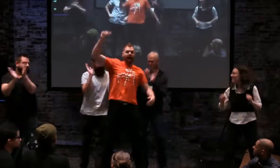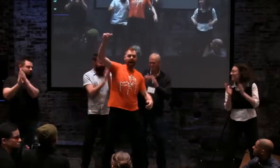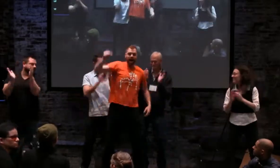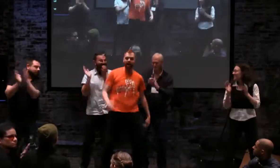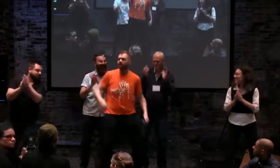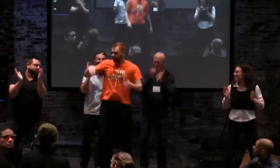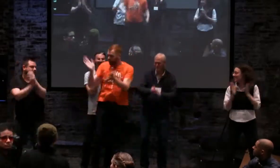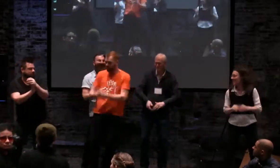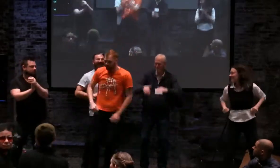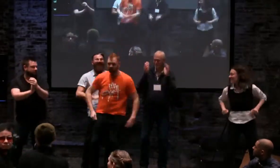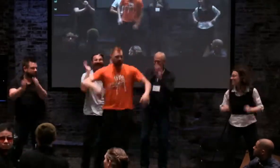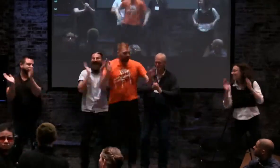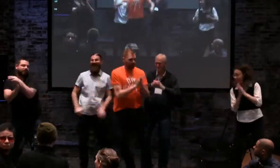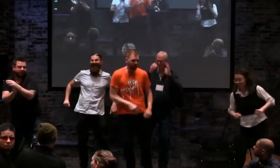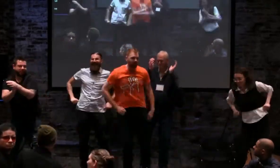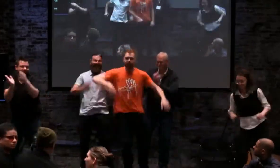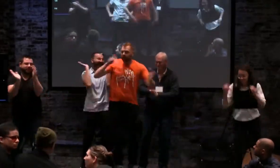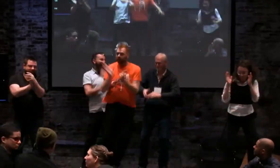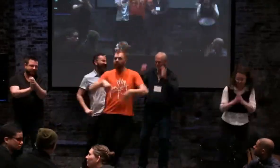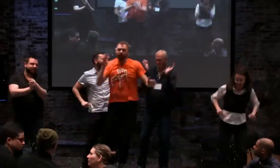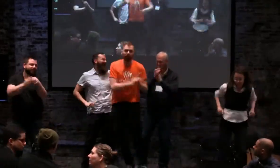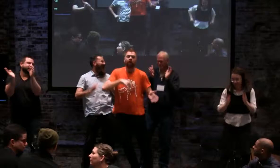BFA. (clapping)